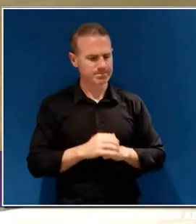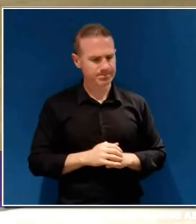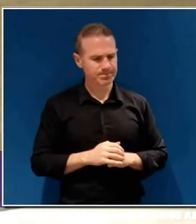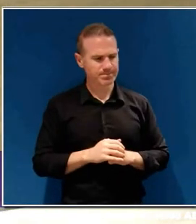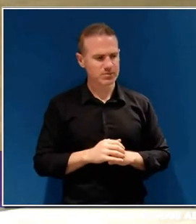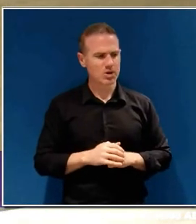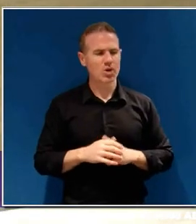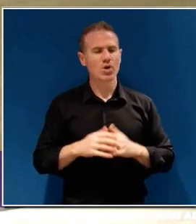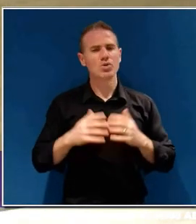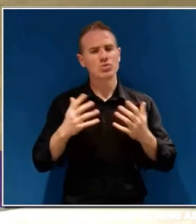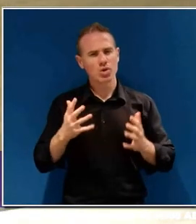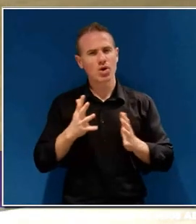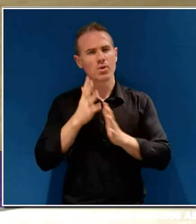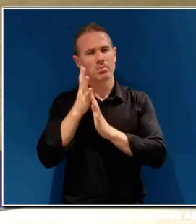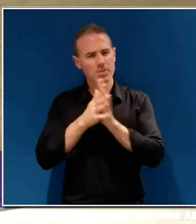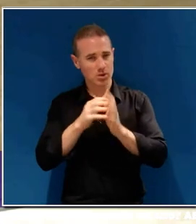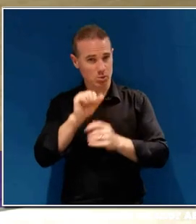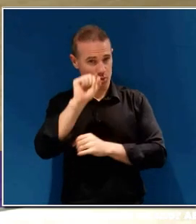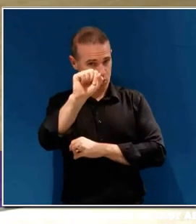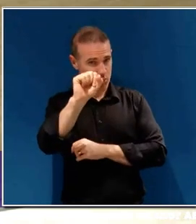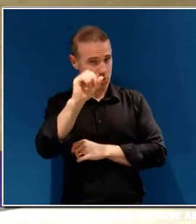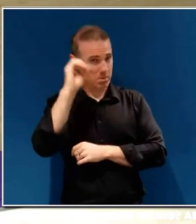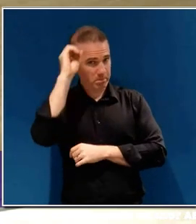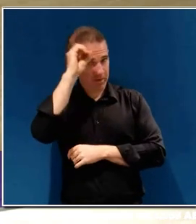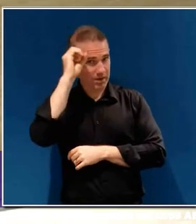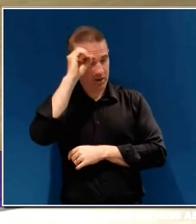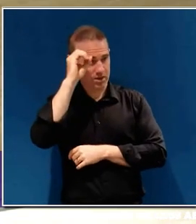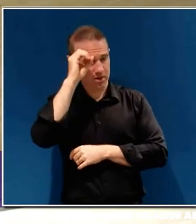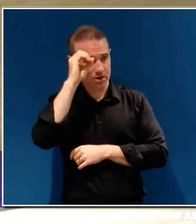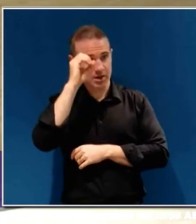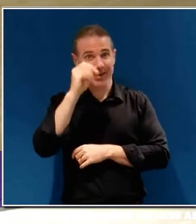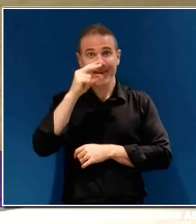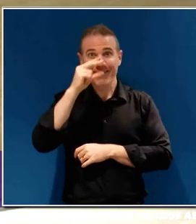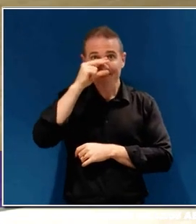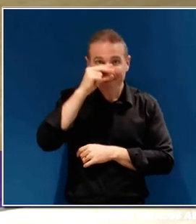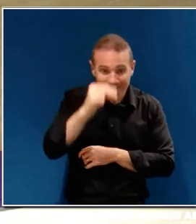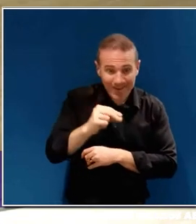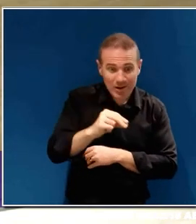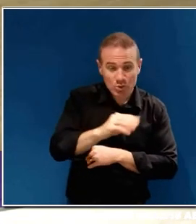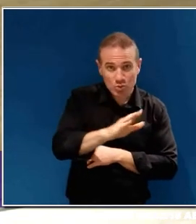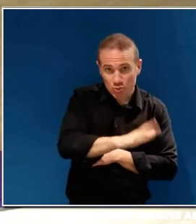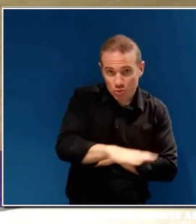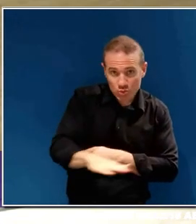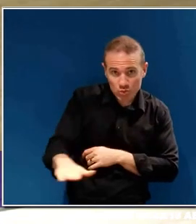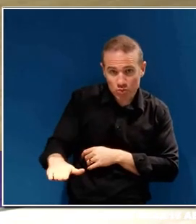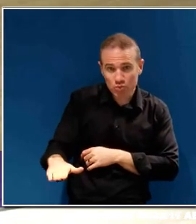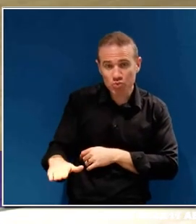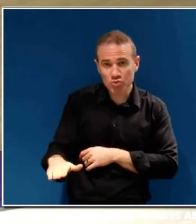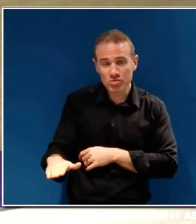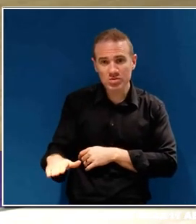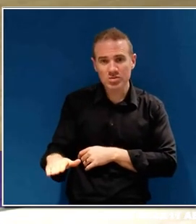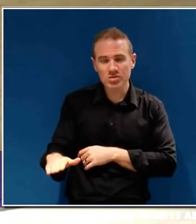children, given, in part, their ability to self-regulate is still developing?